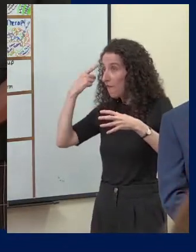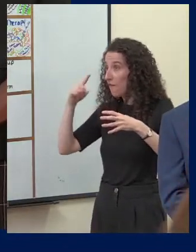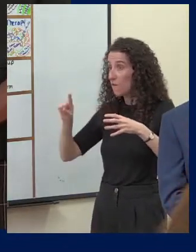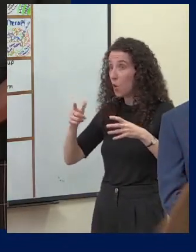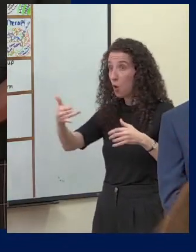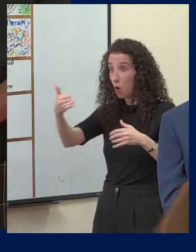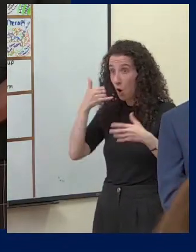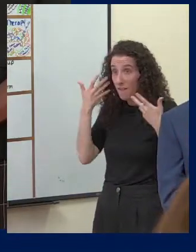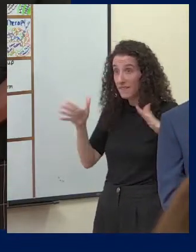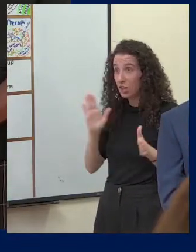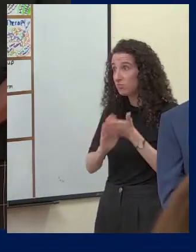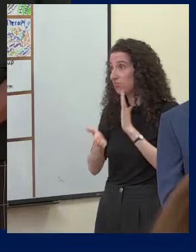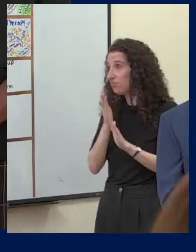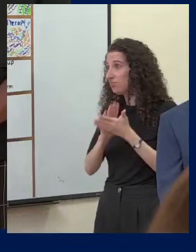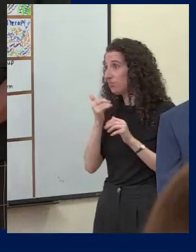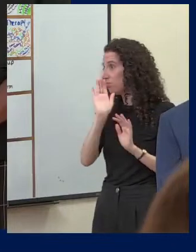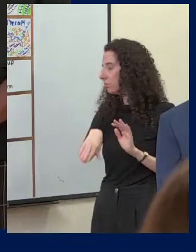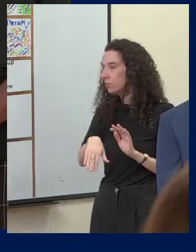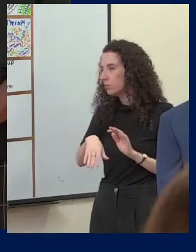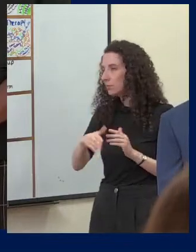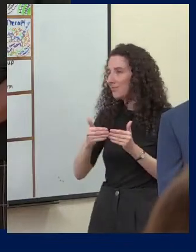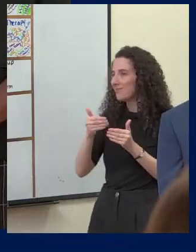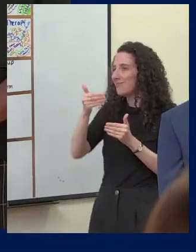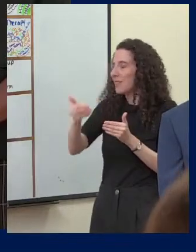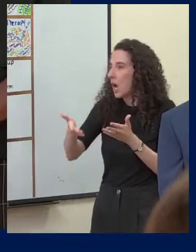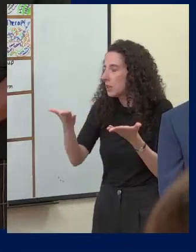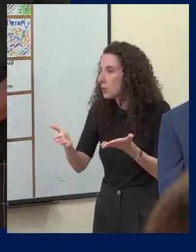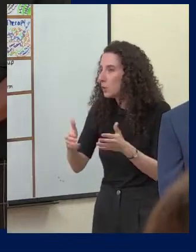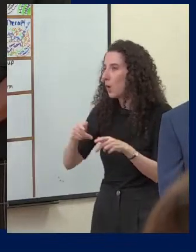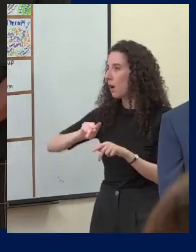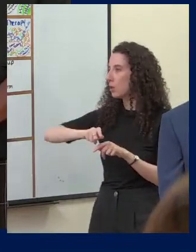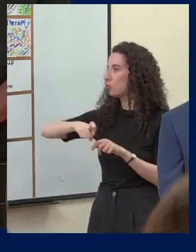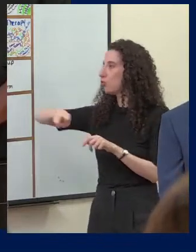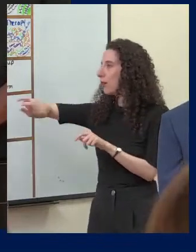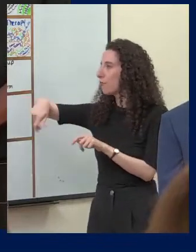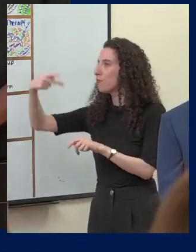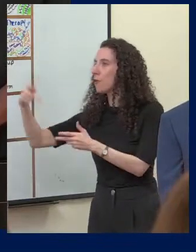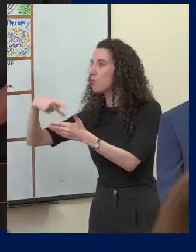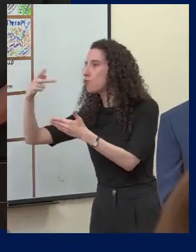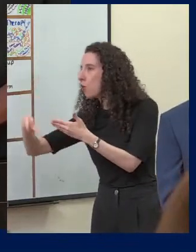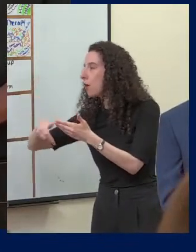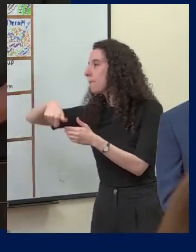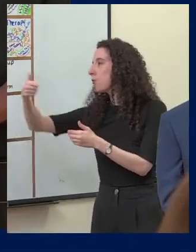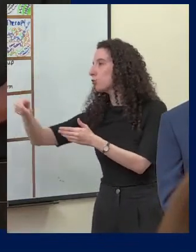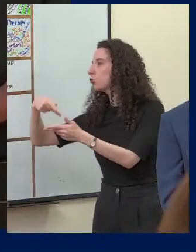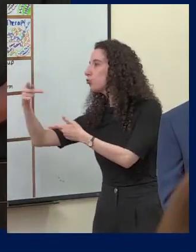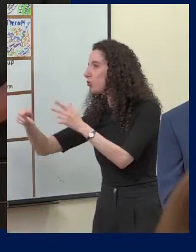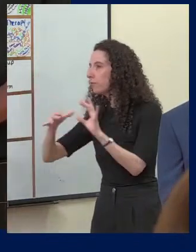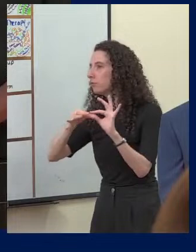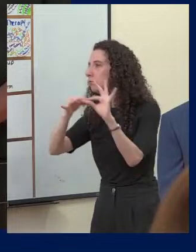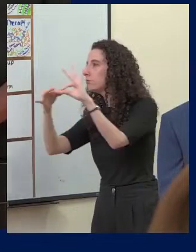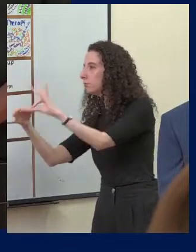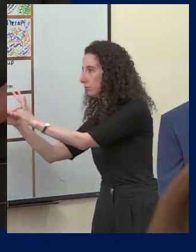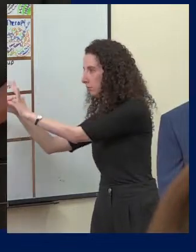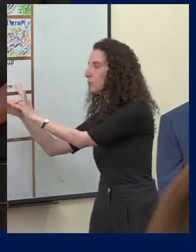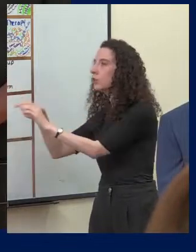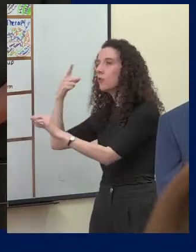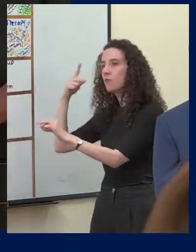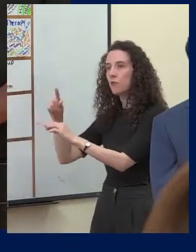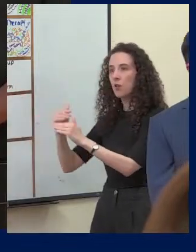and supports they need longer-term again so that we are promoting health and well-being of this entire nation.